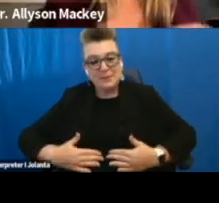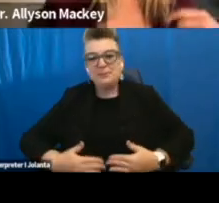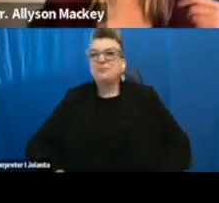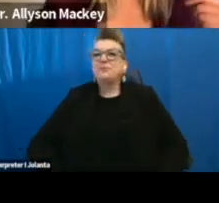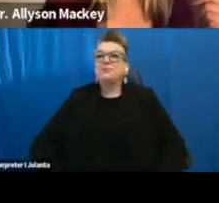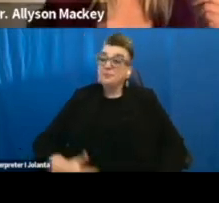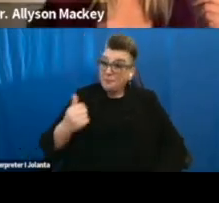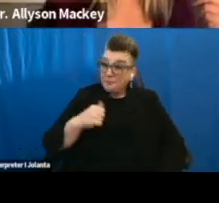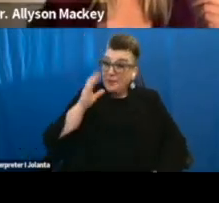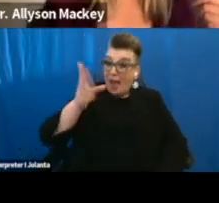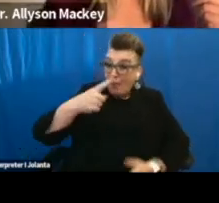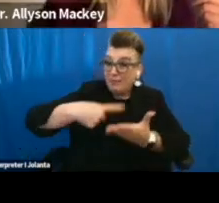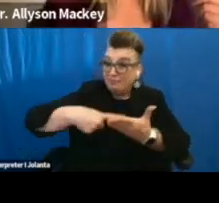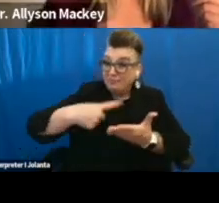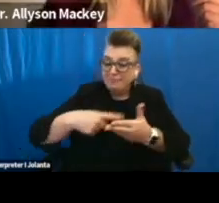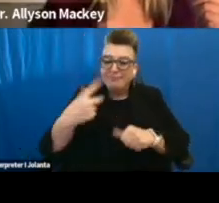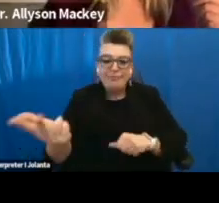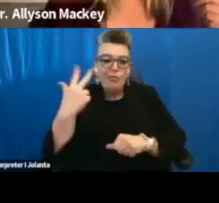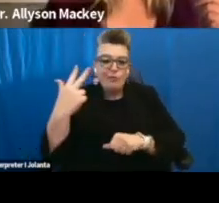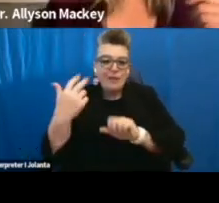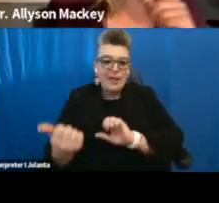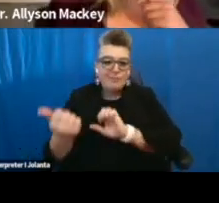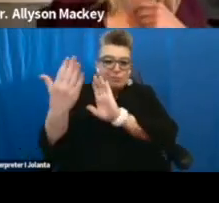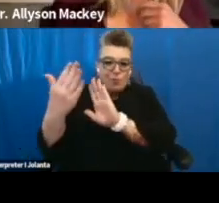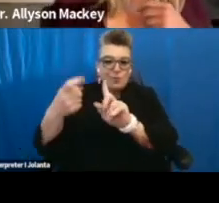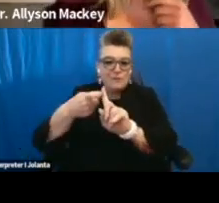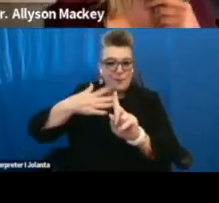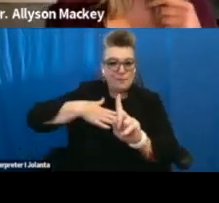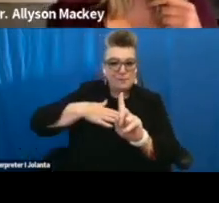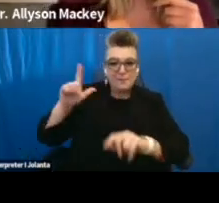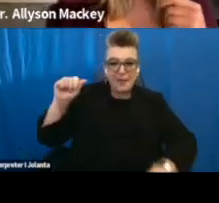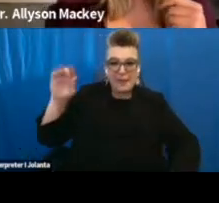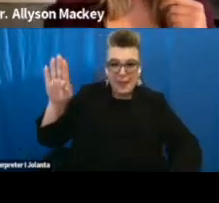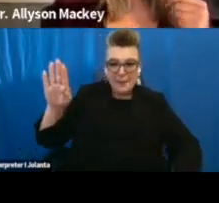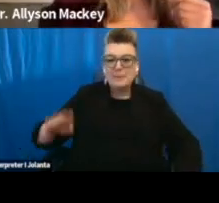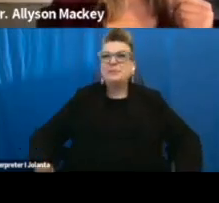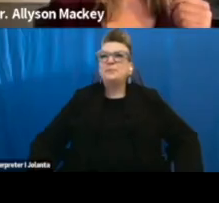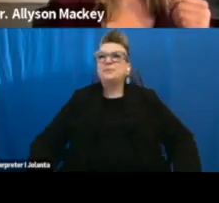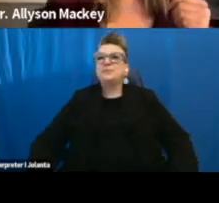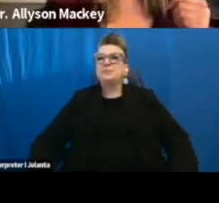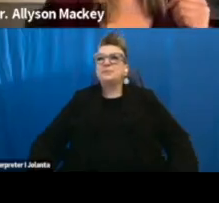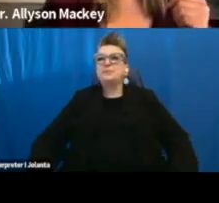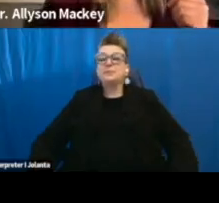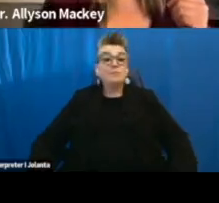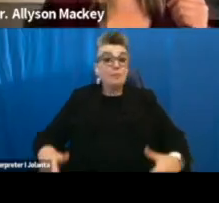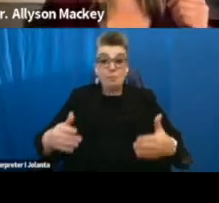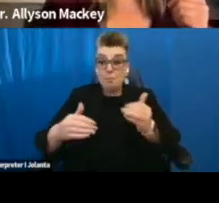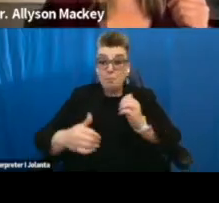my lab has taken starting actually with the newest work on measuring